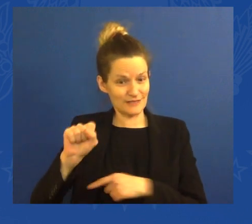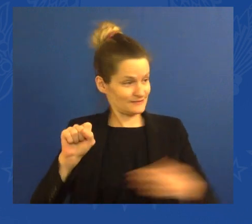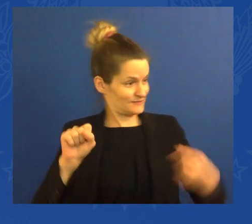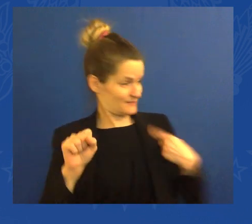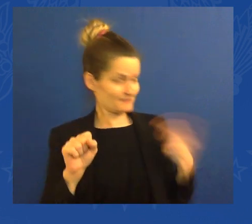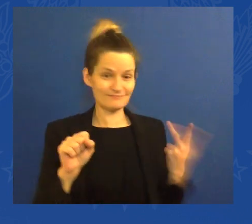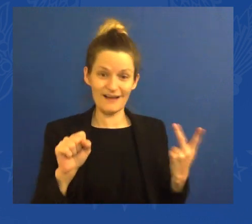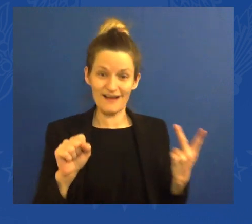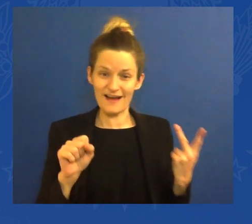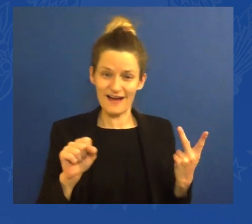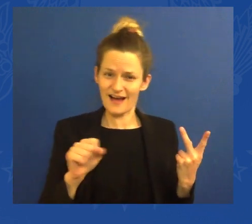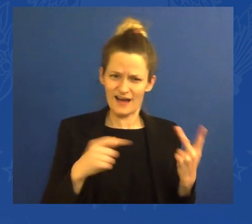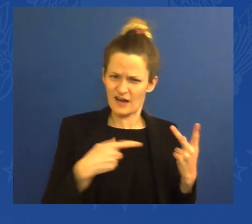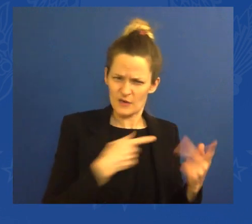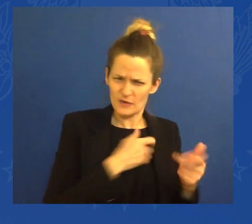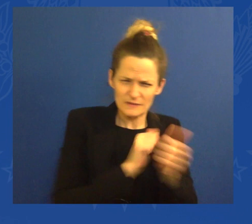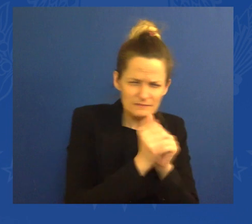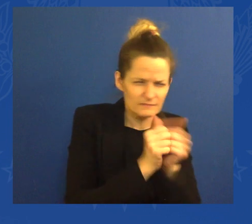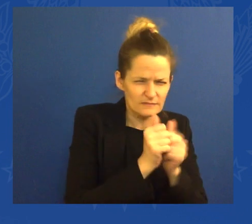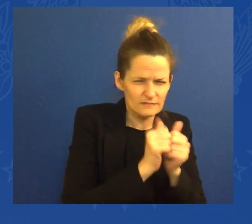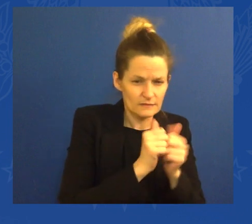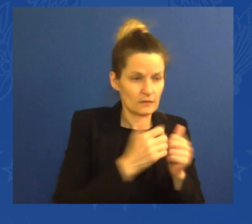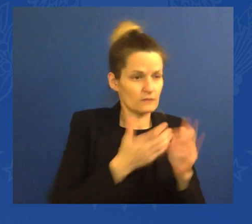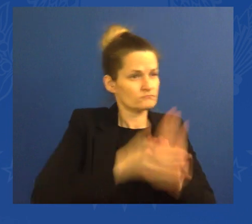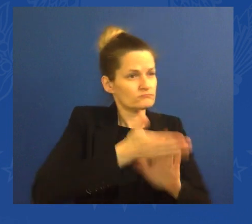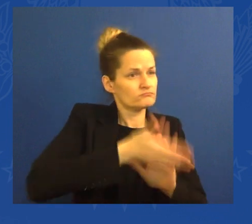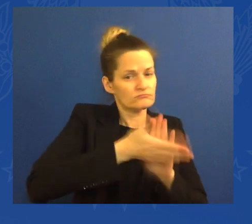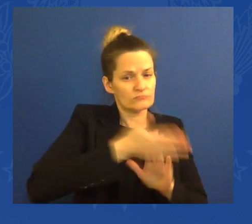invest in America; educate the American people;